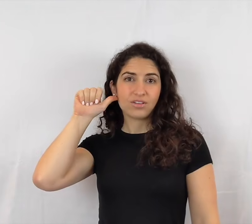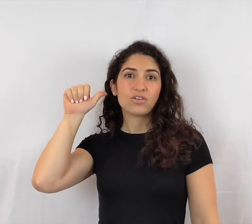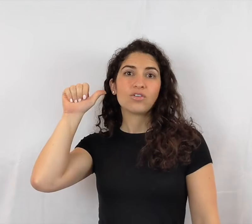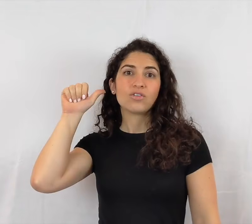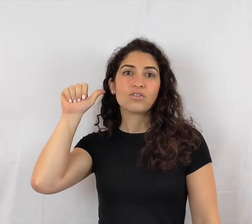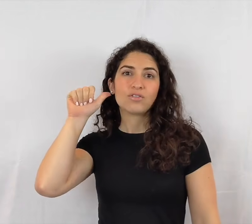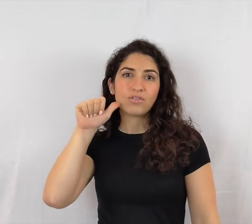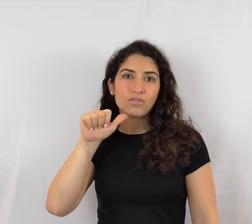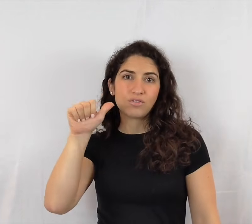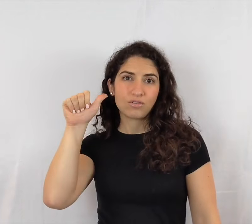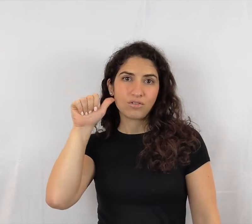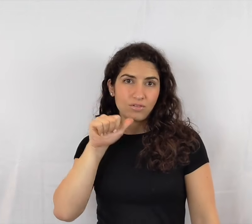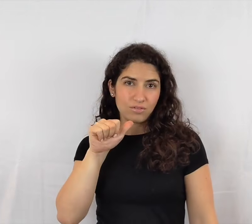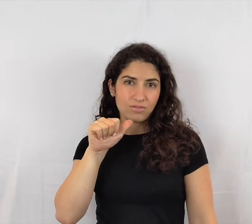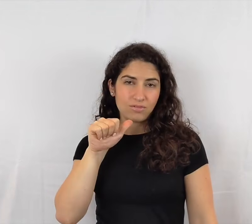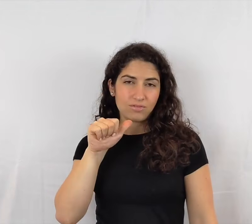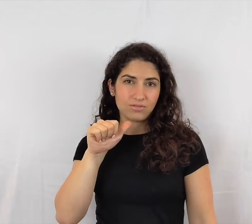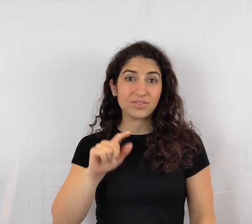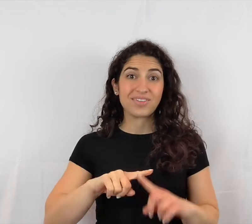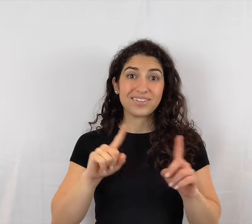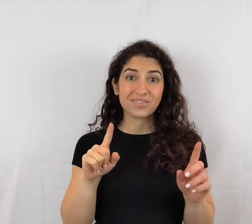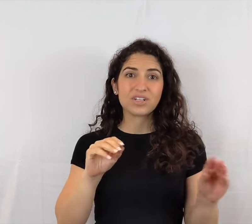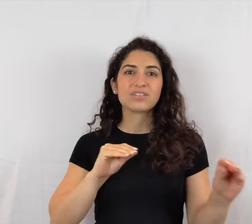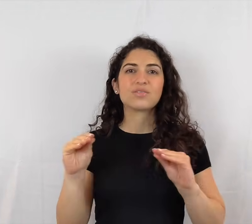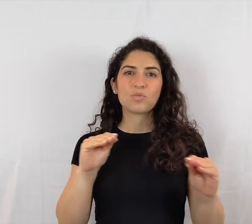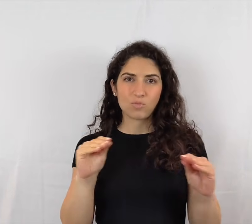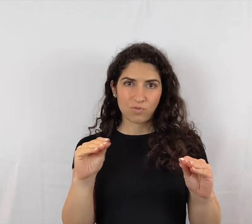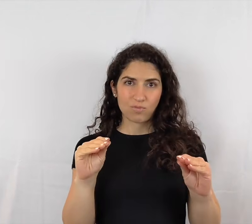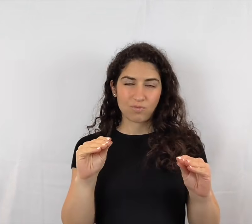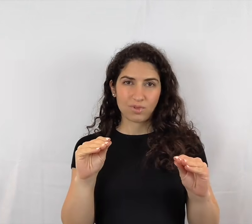GIRL, it's a different movement.